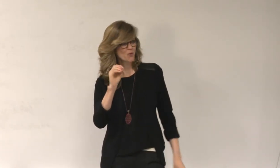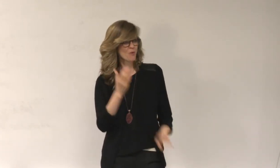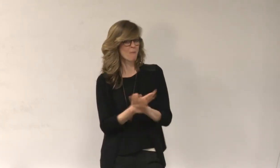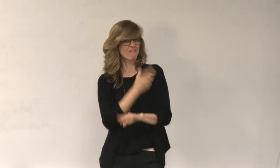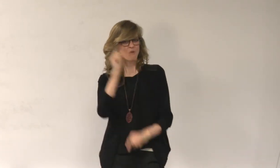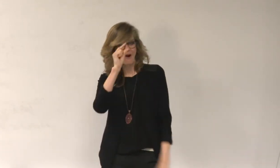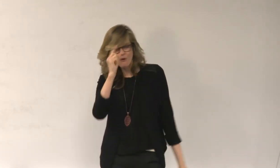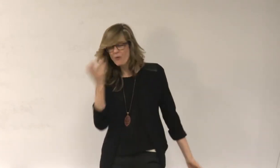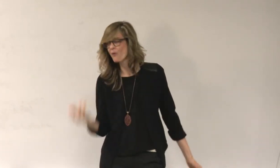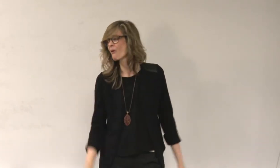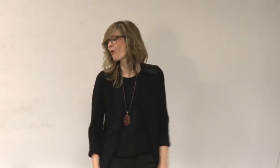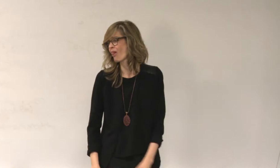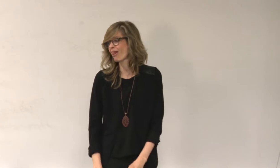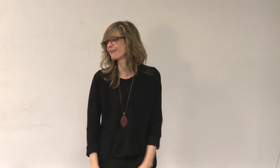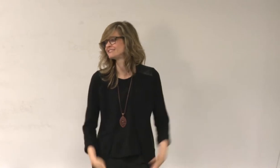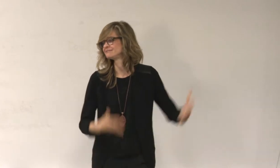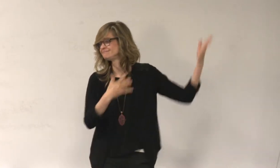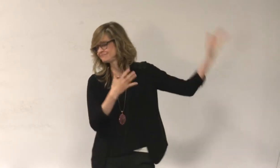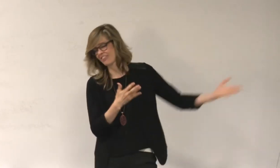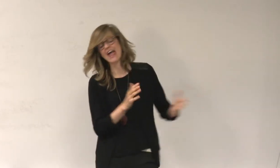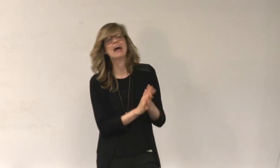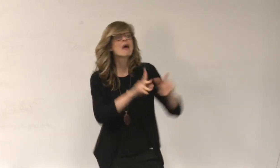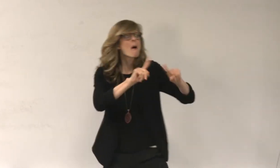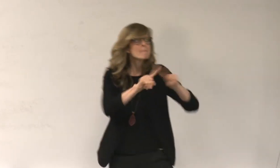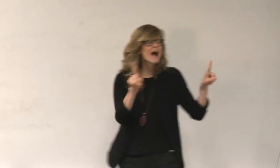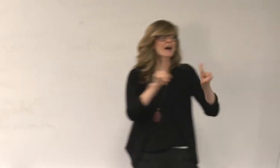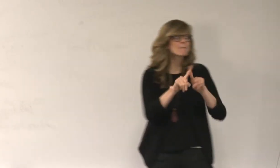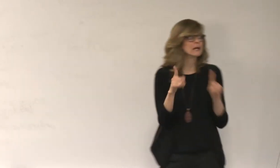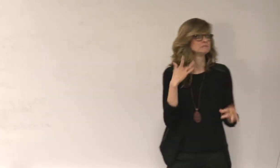BEFORE GOOGLE. THOSE TYPES OF THINGS. IT WAS JUST TEXT.